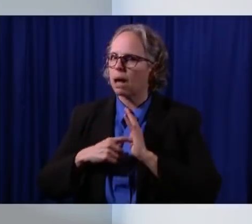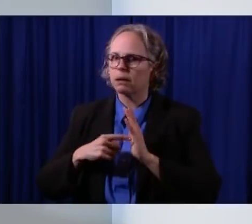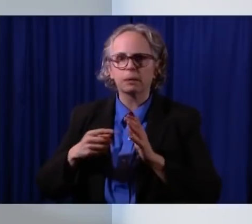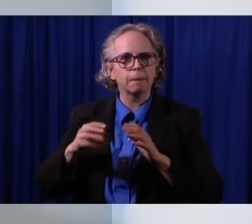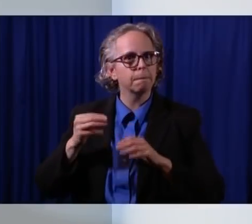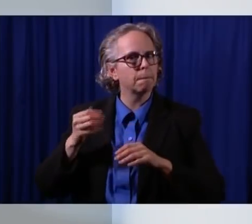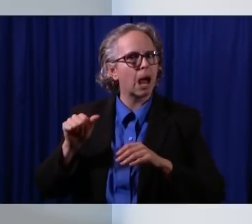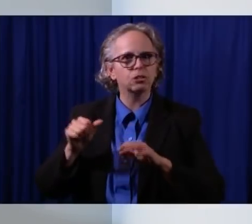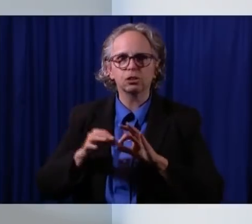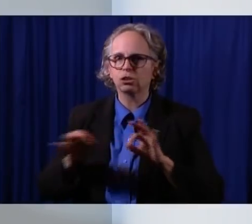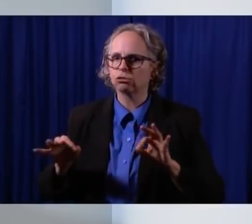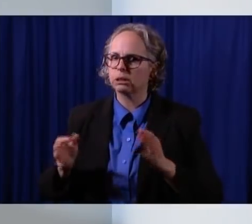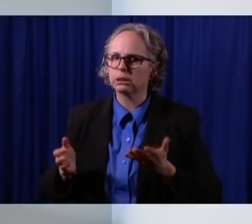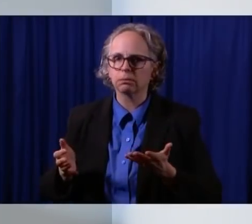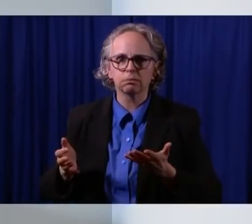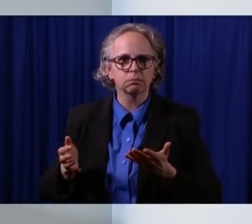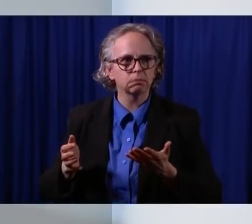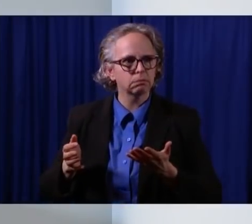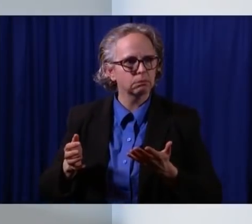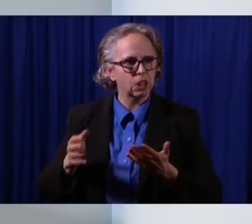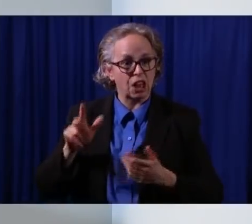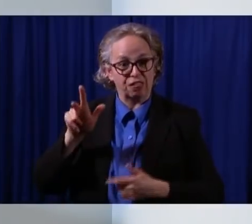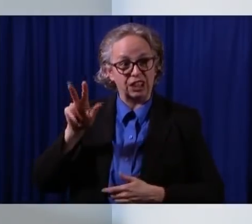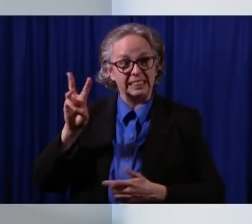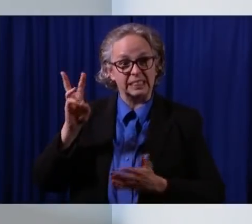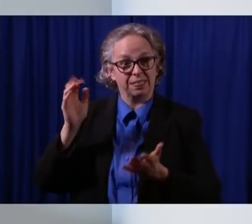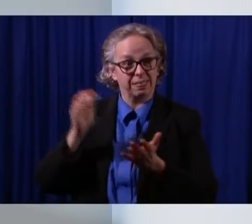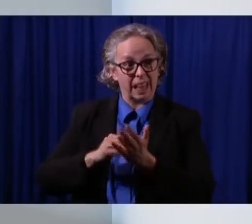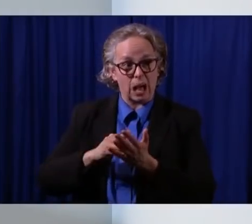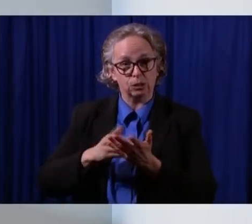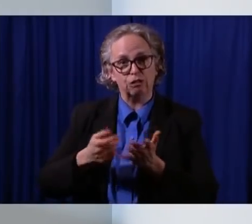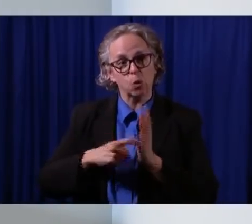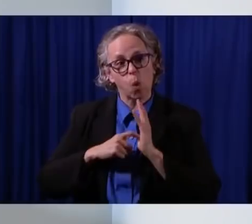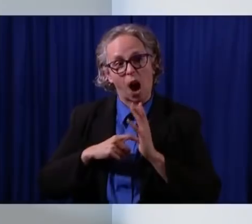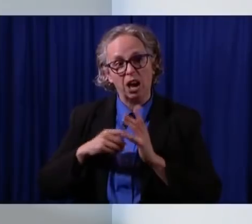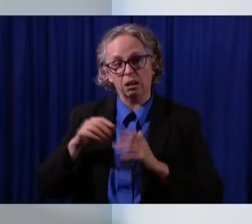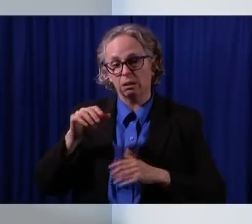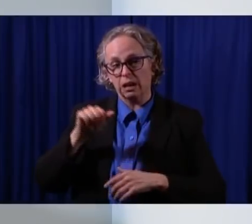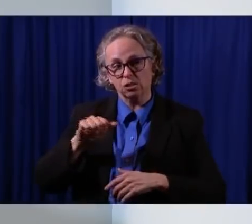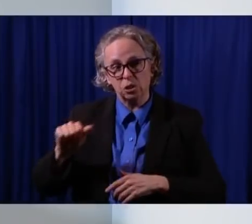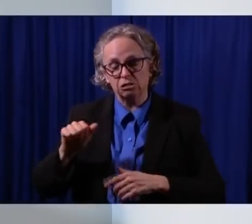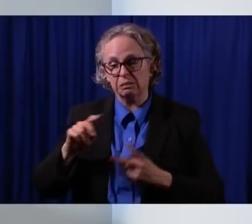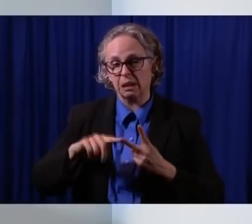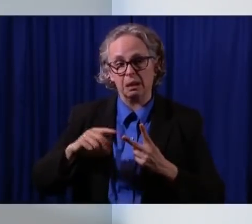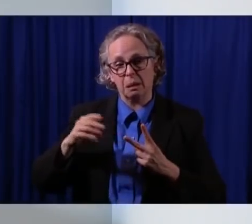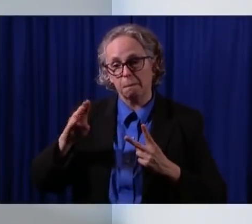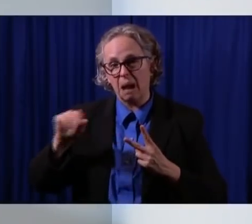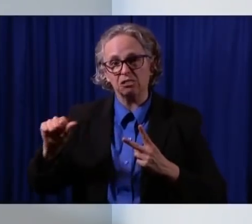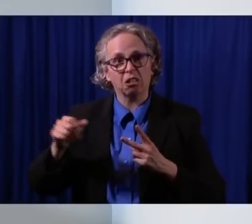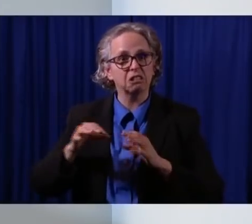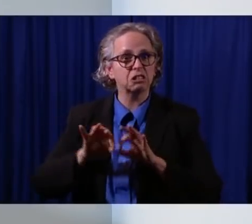LESS THAN A BACHELORS DEGREE, AND 36,000 EITHER REQUIRE A BACHELOR'S OR ASSOCIATES